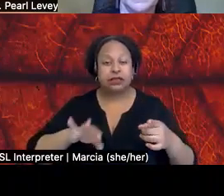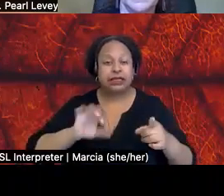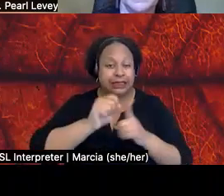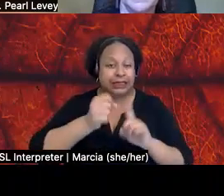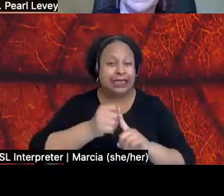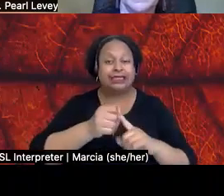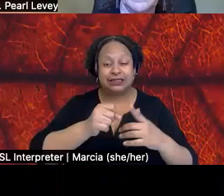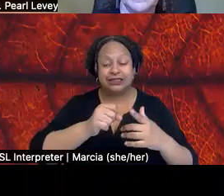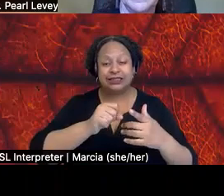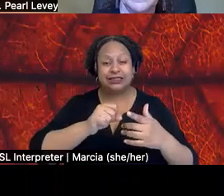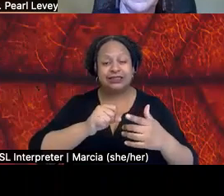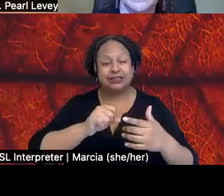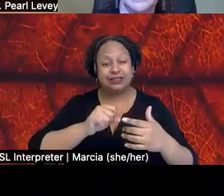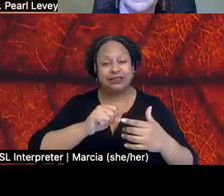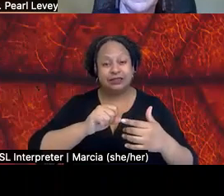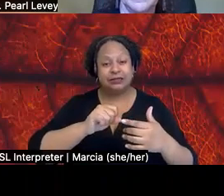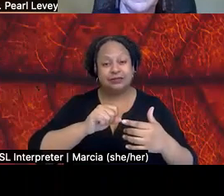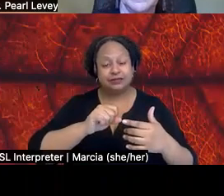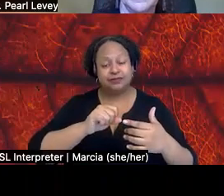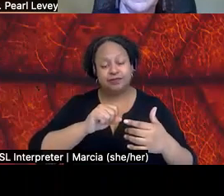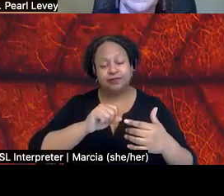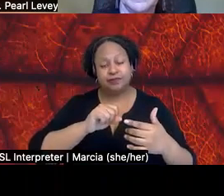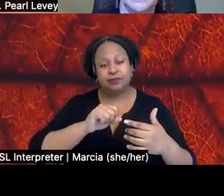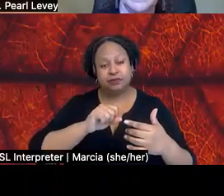And on, on actual situations that we have encountered.